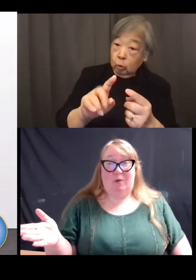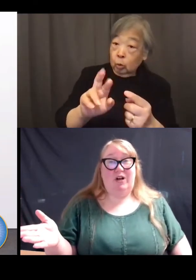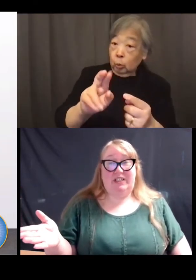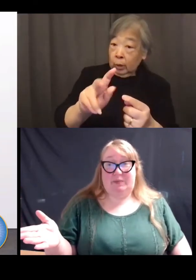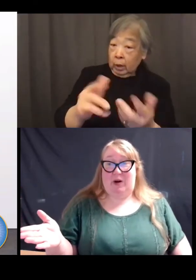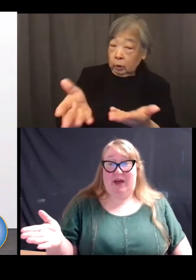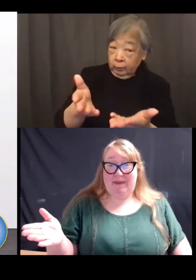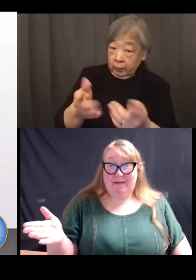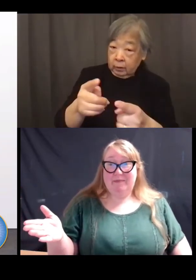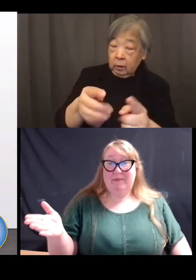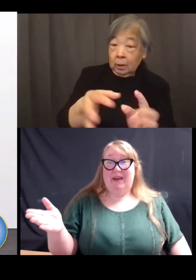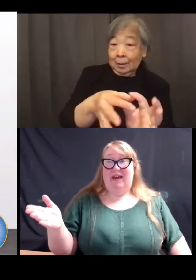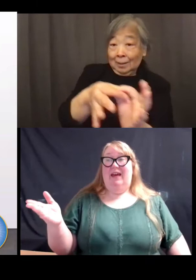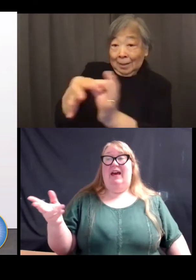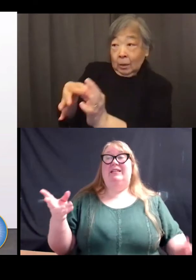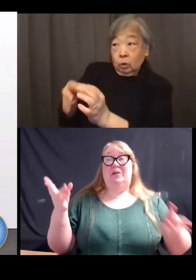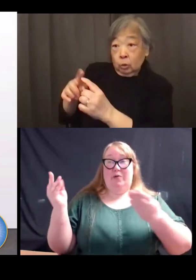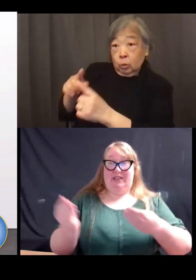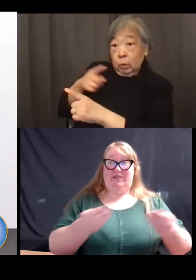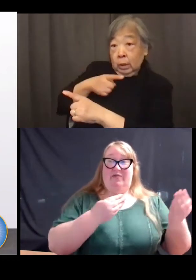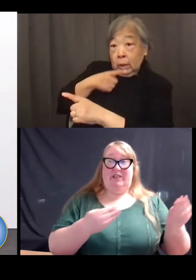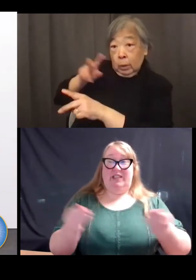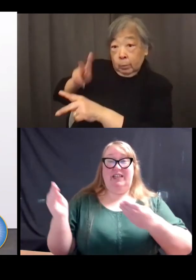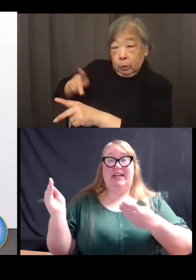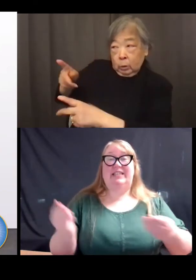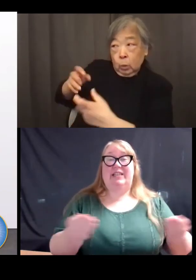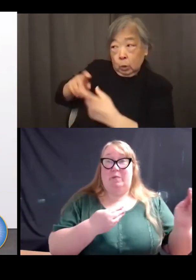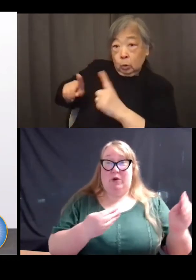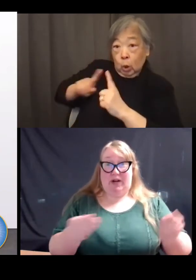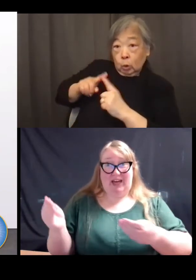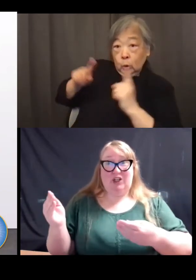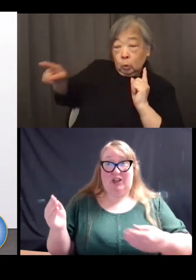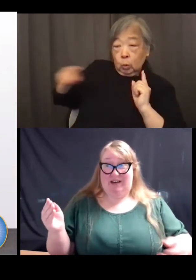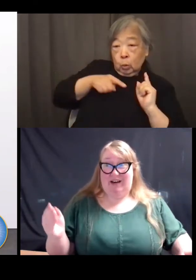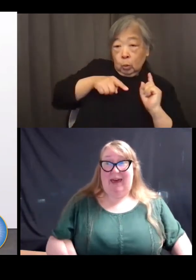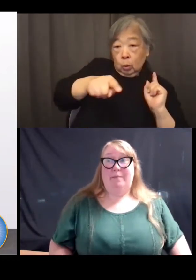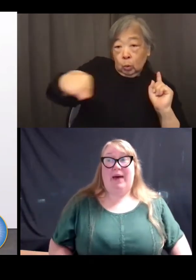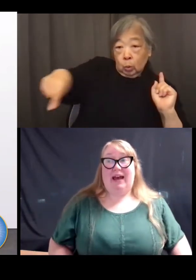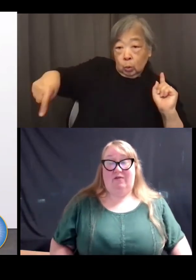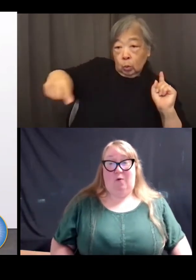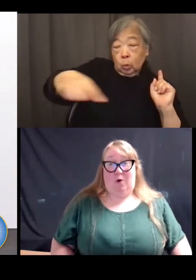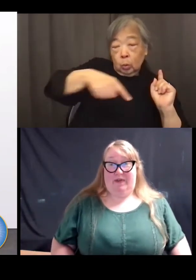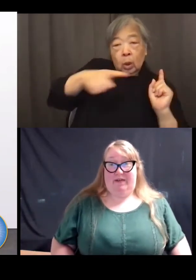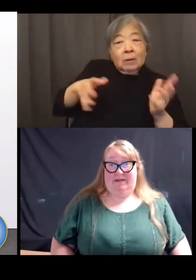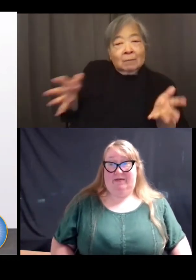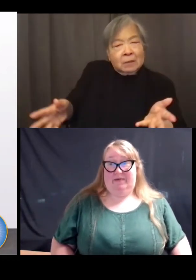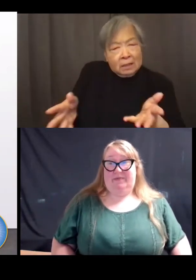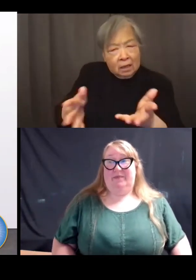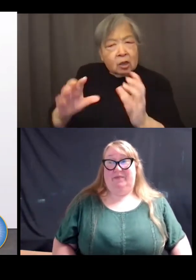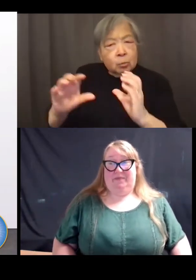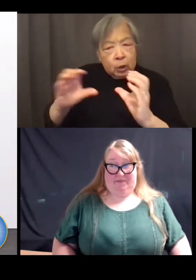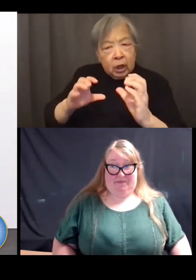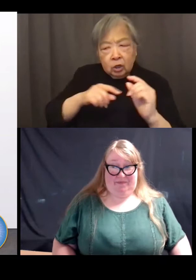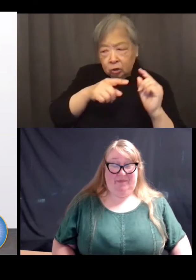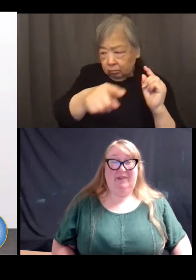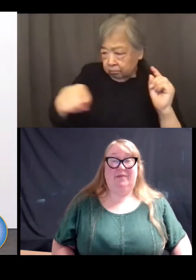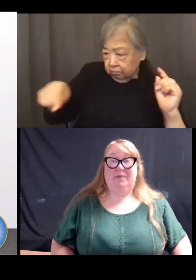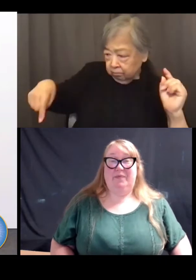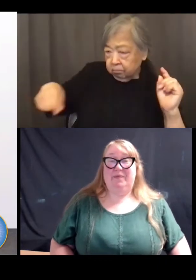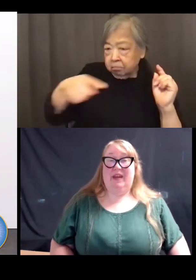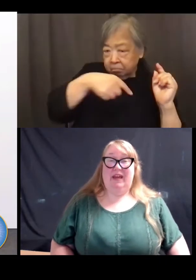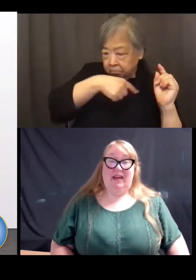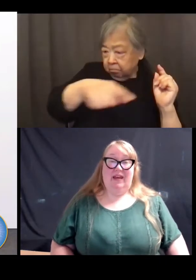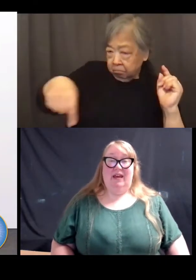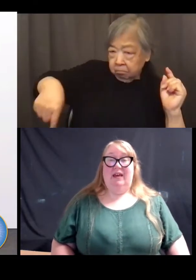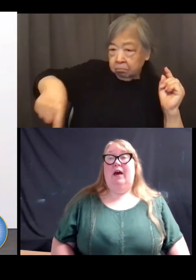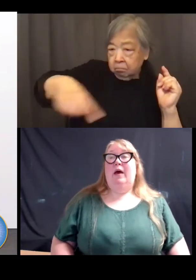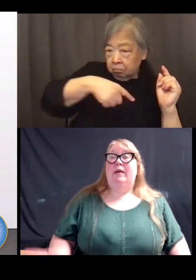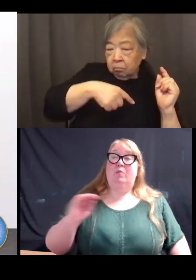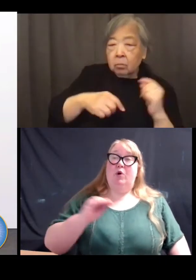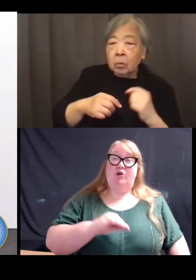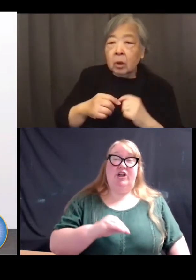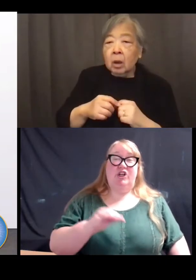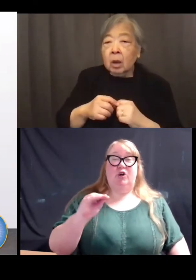want to speak with So, this facilitates the communication back and forth The more traditional